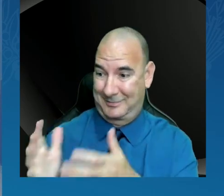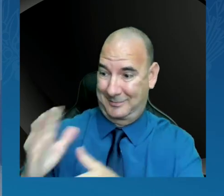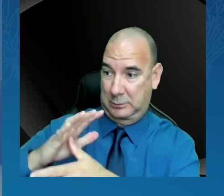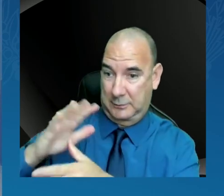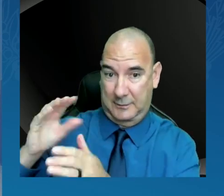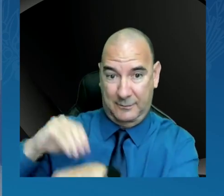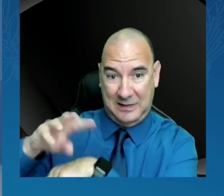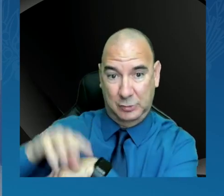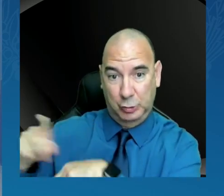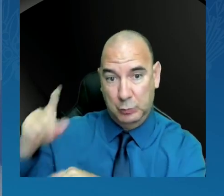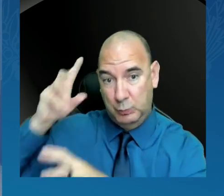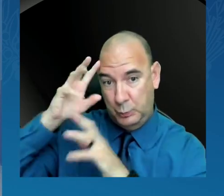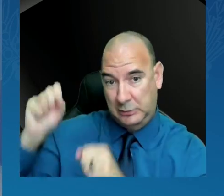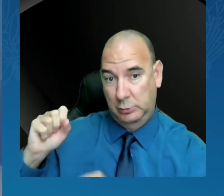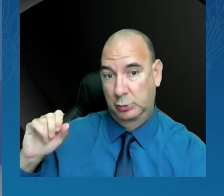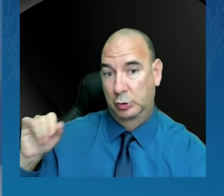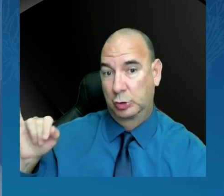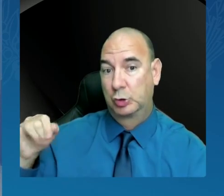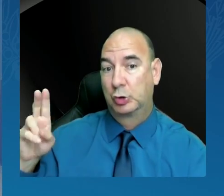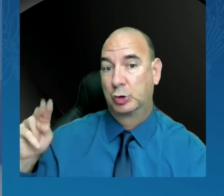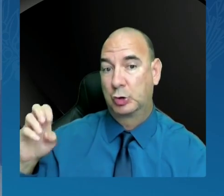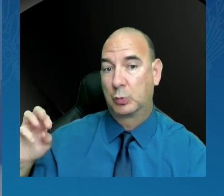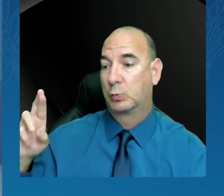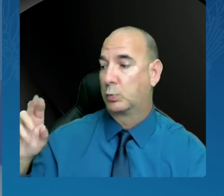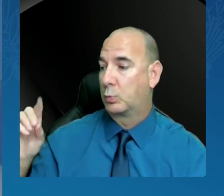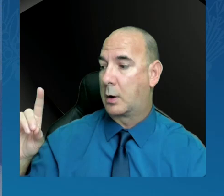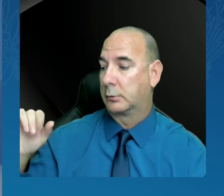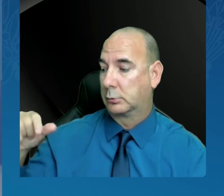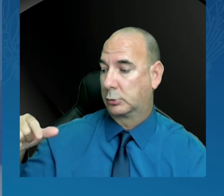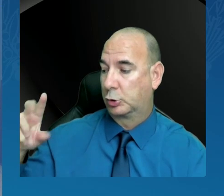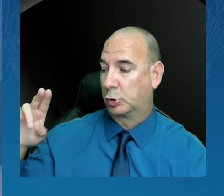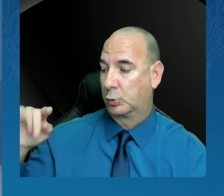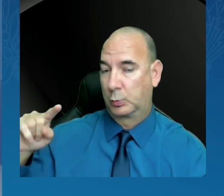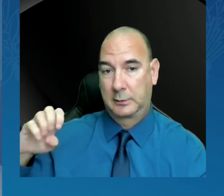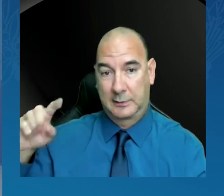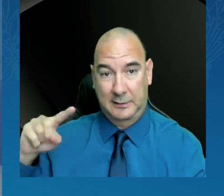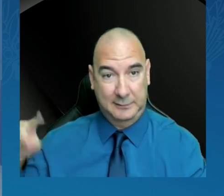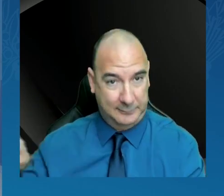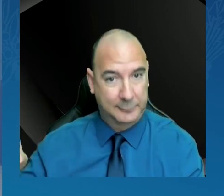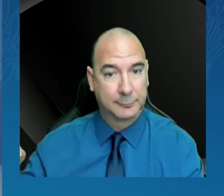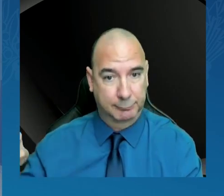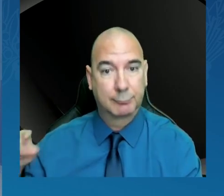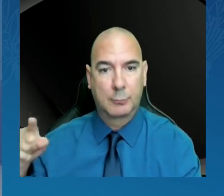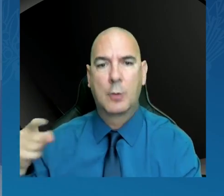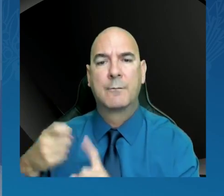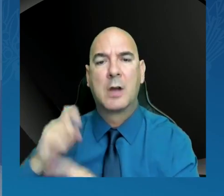who will discuss this with the Governor of Wolf of Pennsylvania and Governor Cooper of North Carolina.